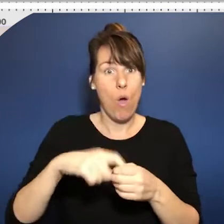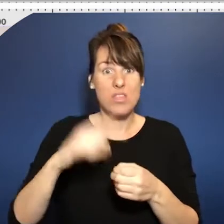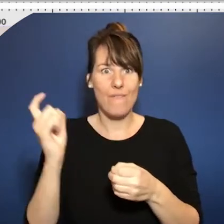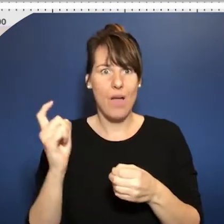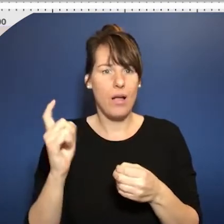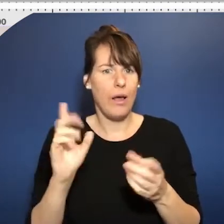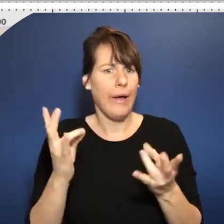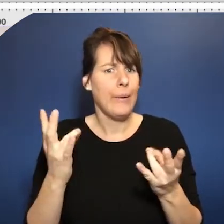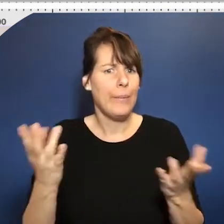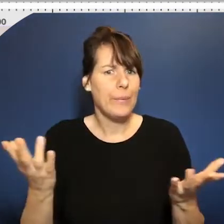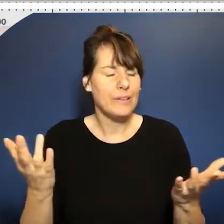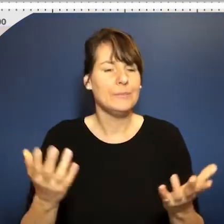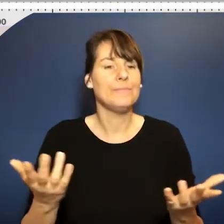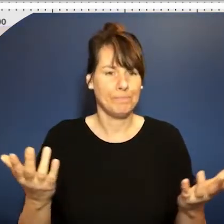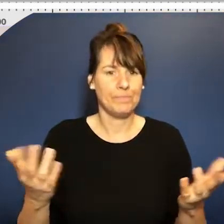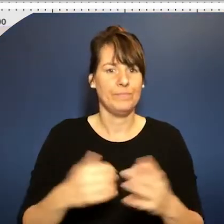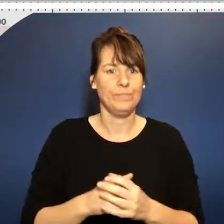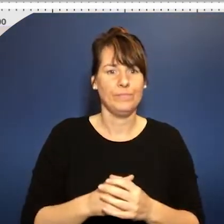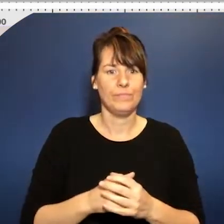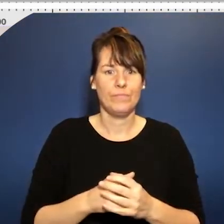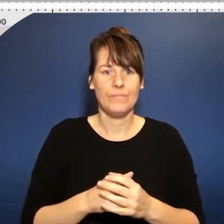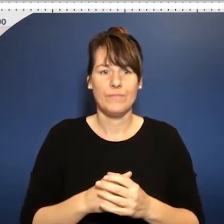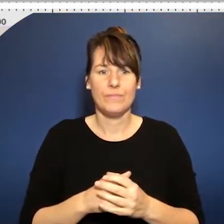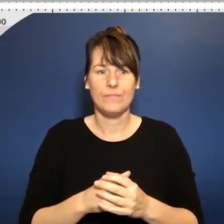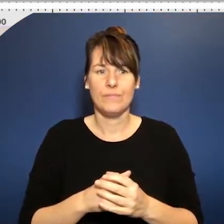should be indeed within the Sign tier.